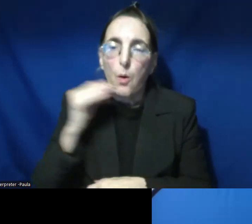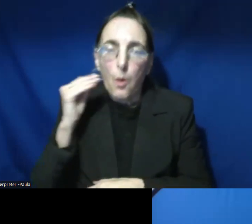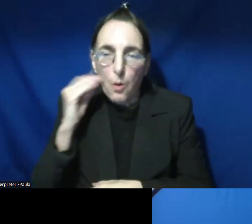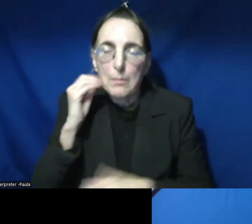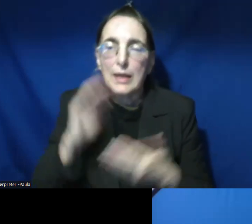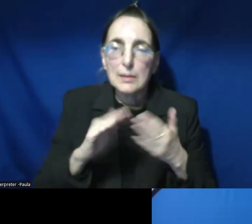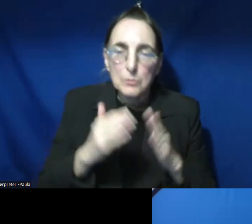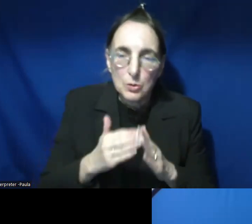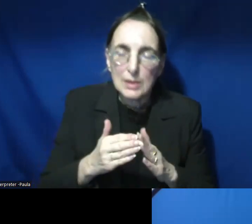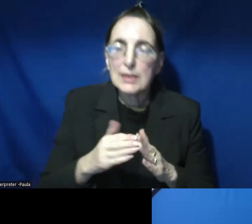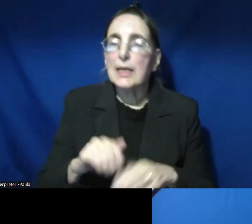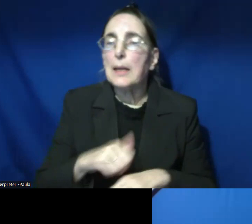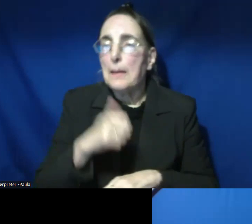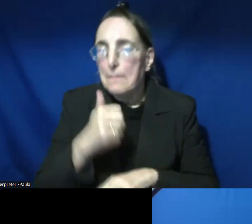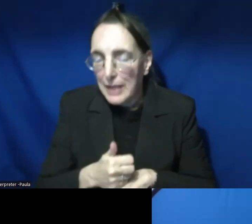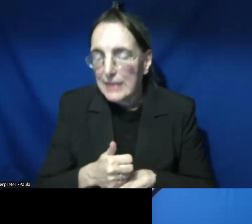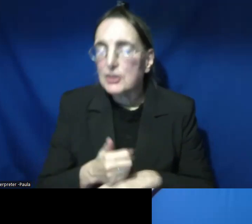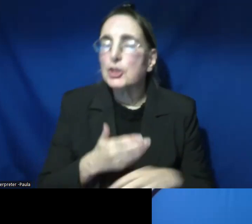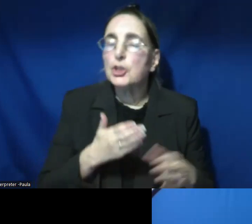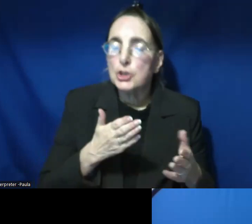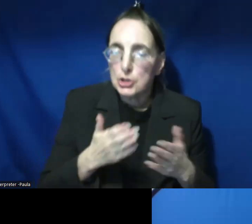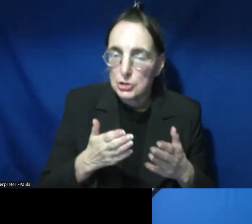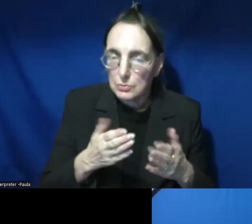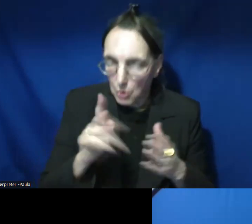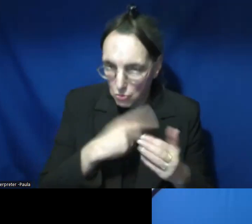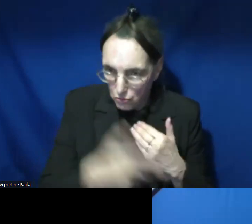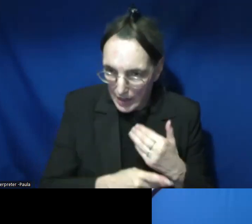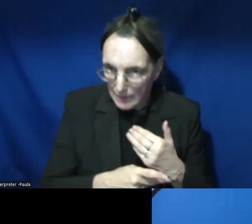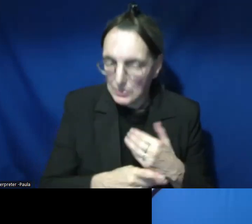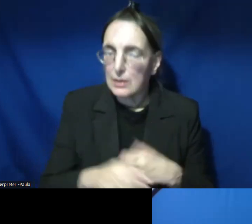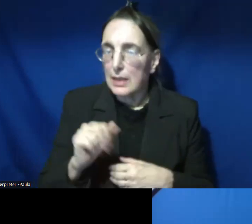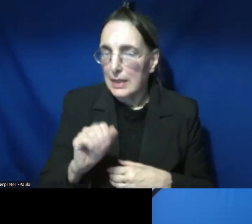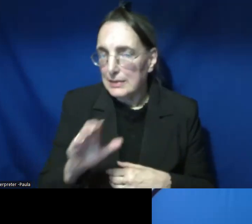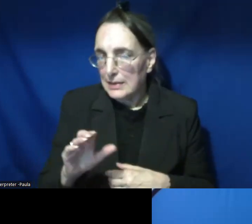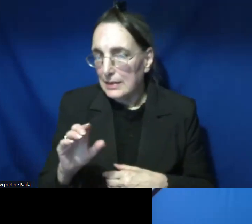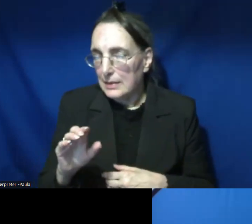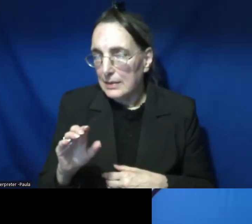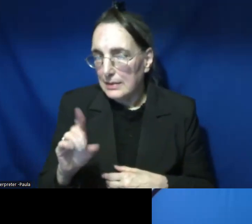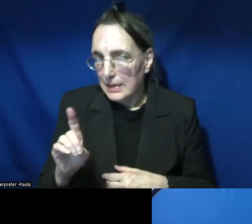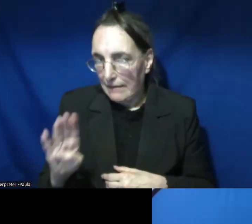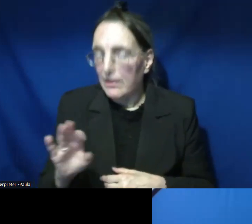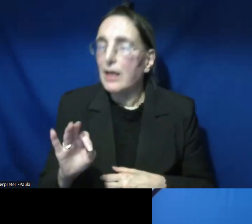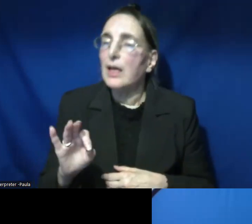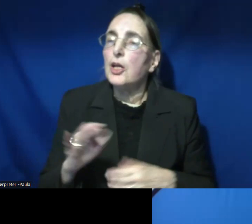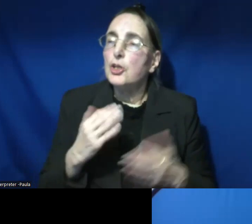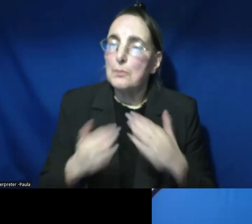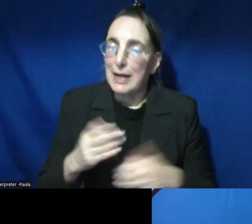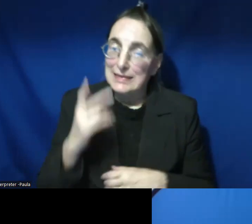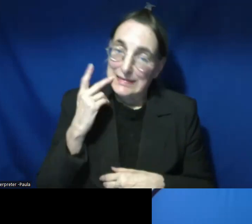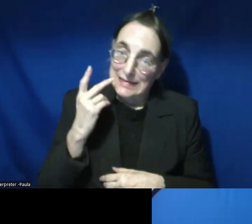programs, HCBS programs You may find these, they will look different and be named different in every